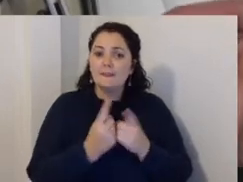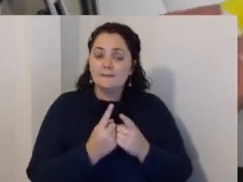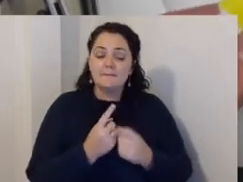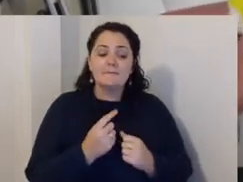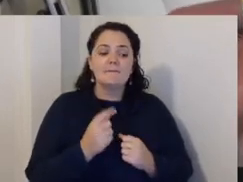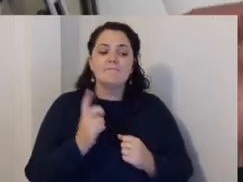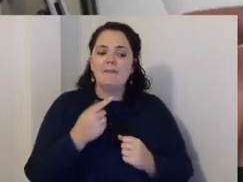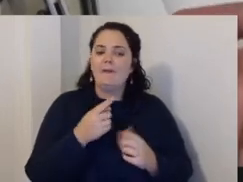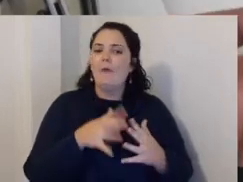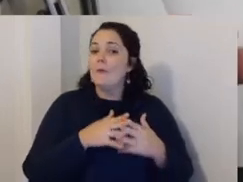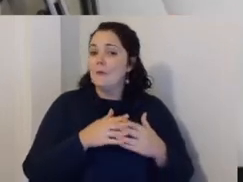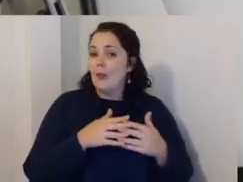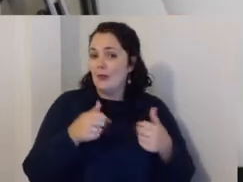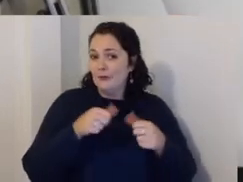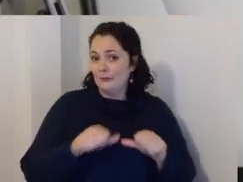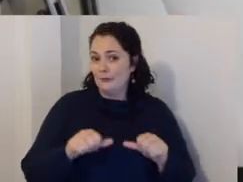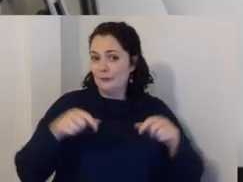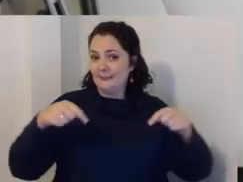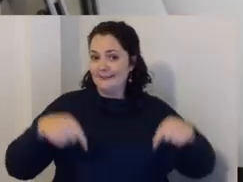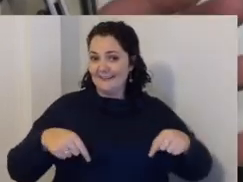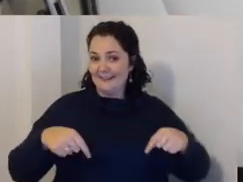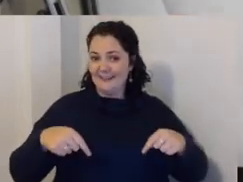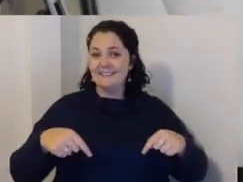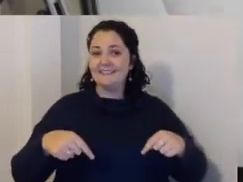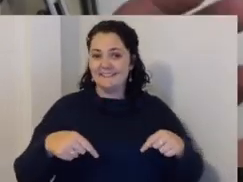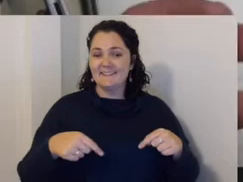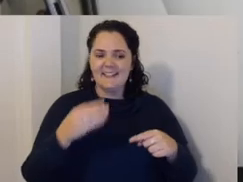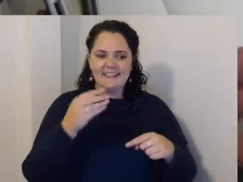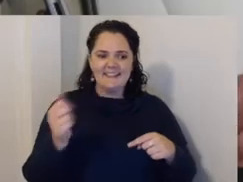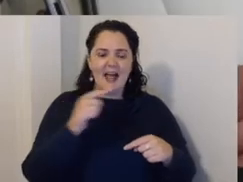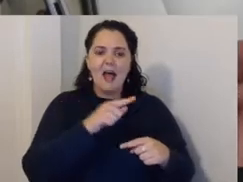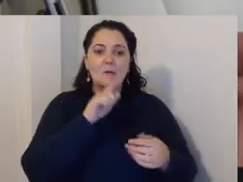going to do here this evening where we're going to actually lay some material down on the paper using